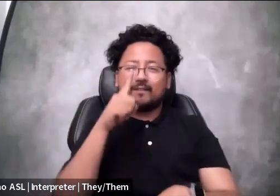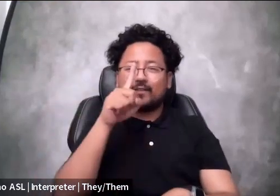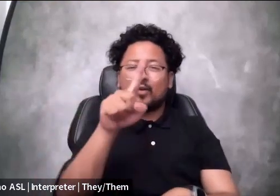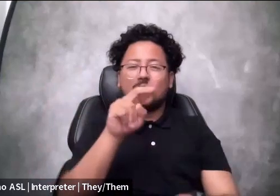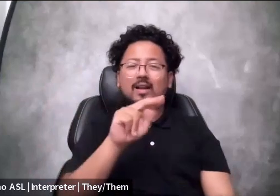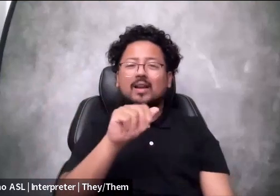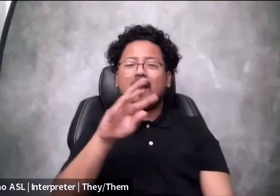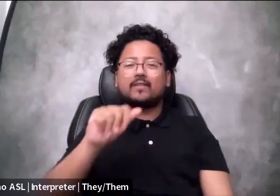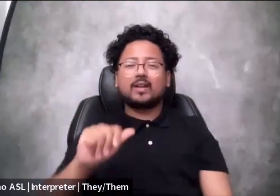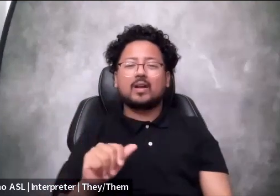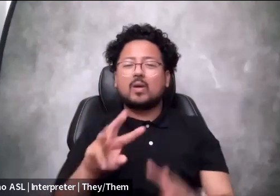Thanks for being with us. Take care everybody.